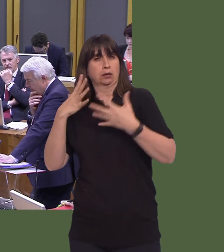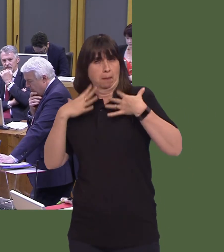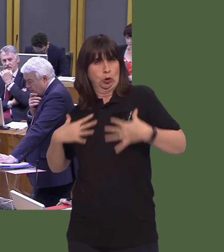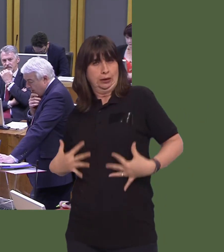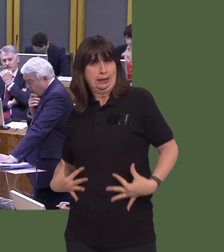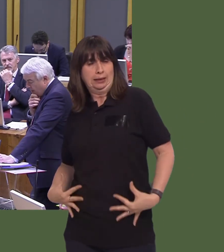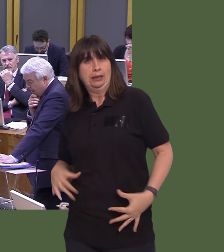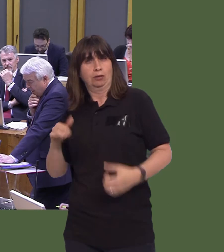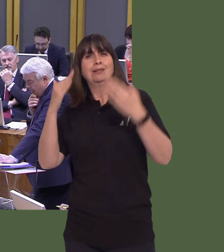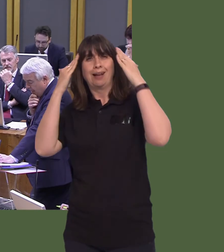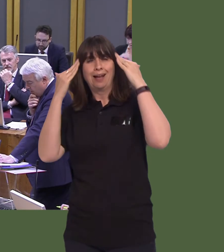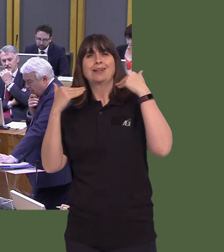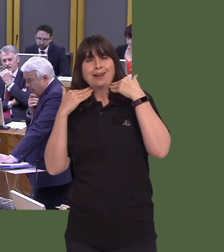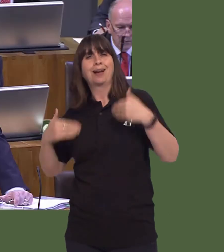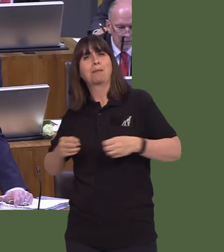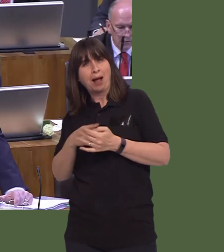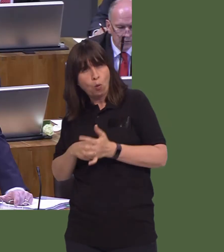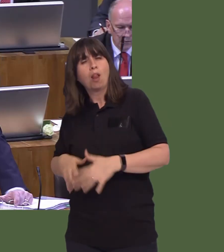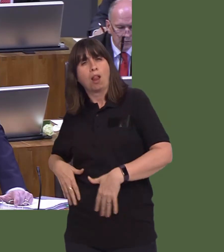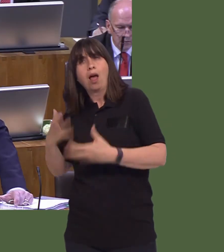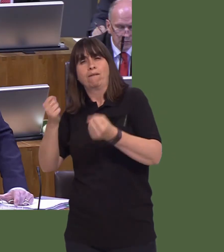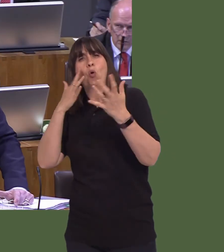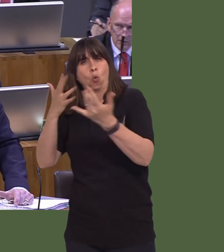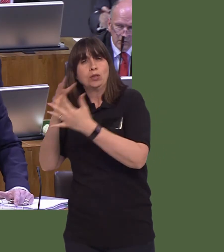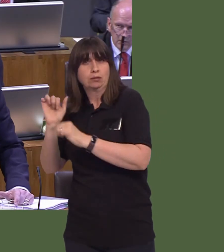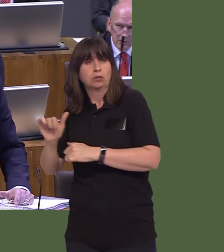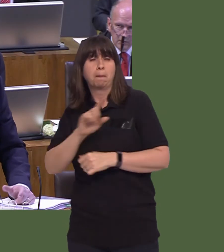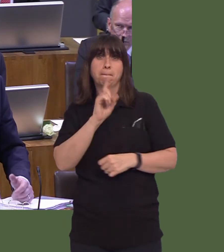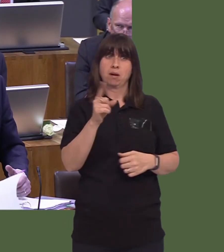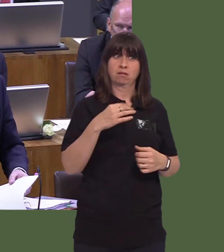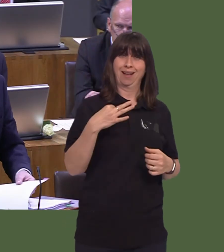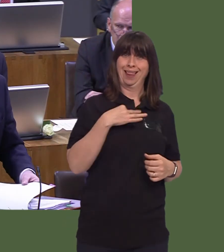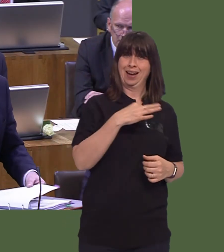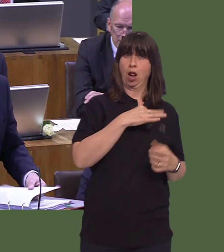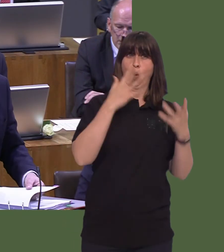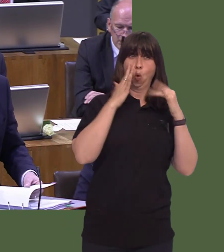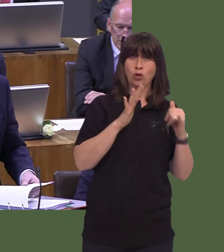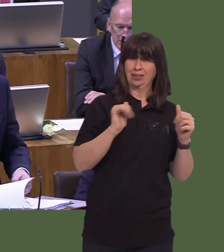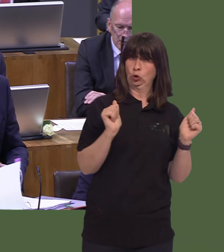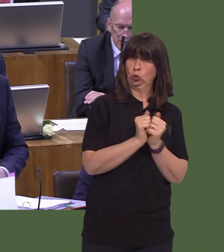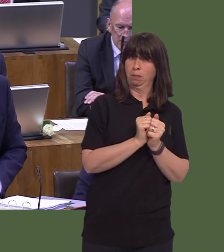as the Member clearly pointed out. We keep an open mind on whether clinical audits are appropriate for all cancers, but what